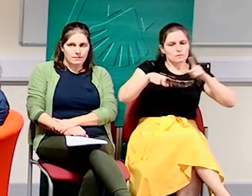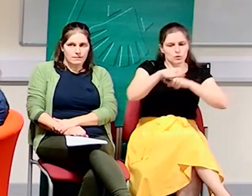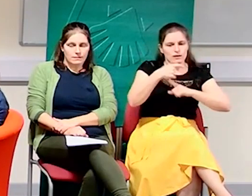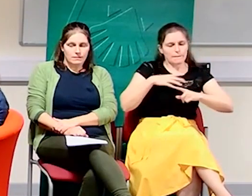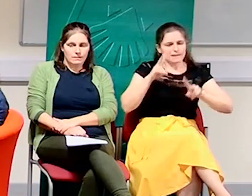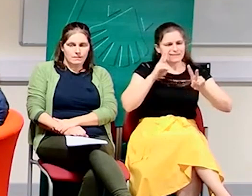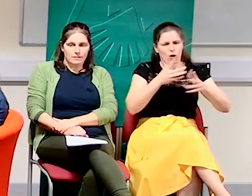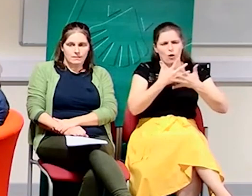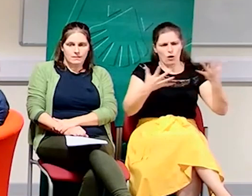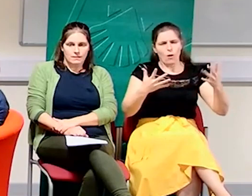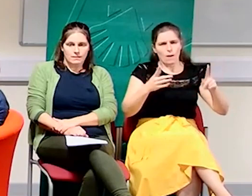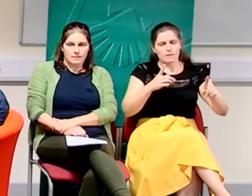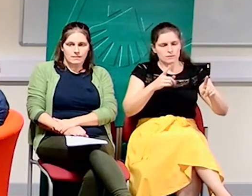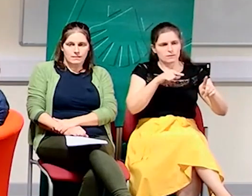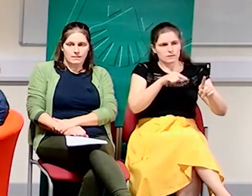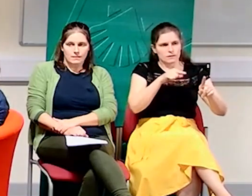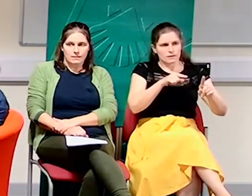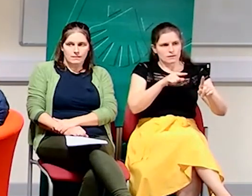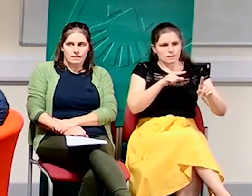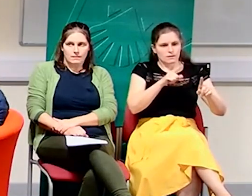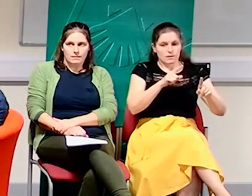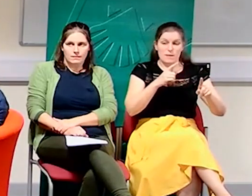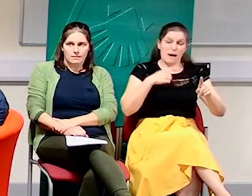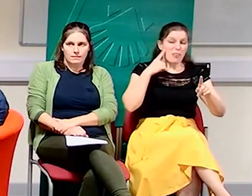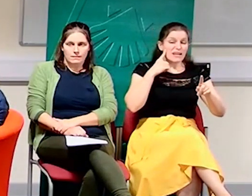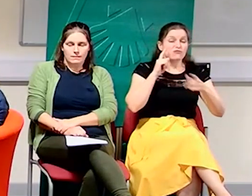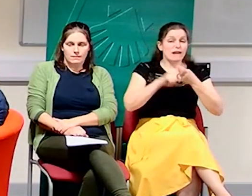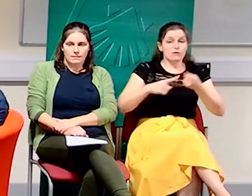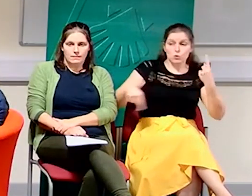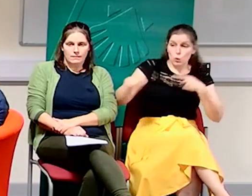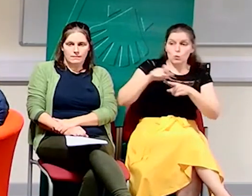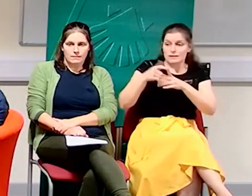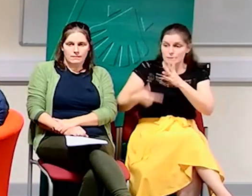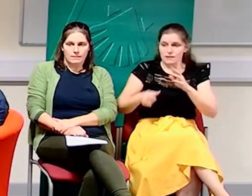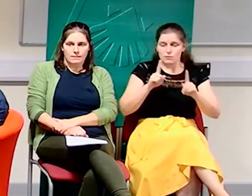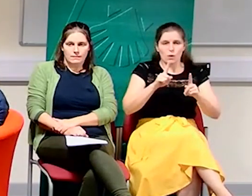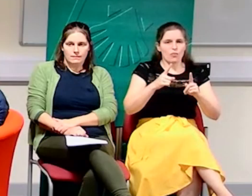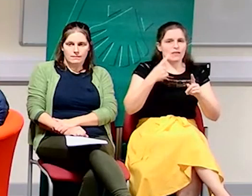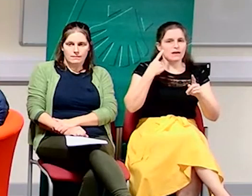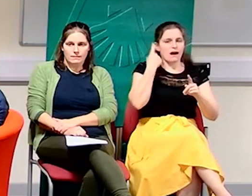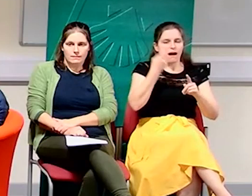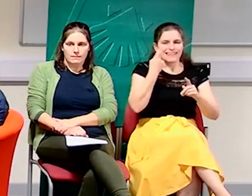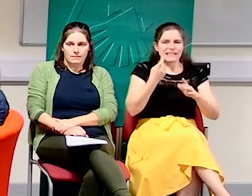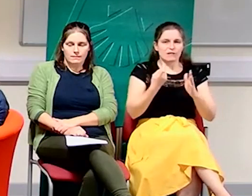I think it's true for all disability is the the effective stereotyping and stigmatization